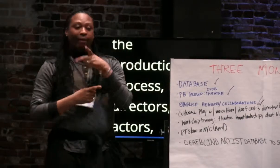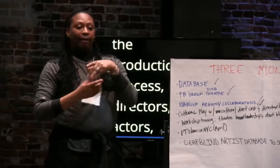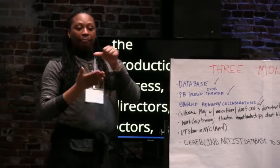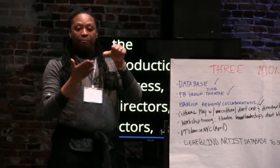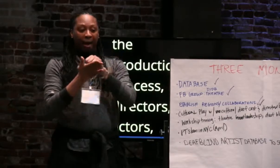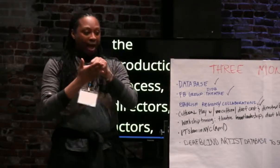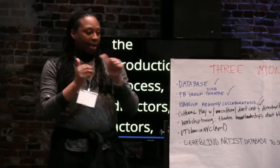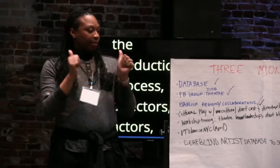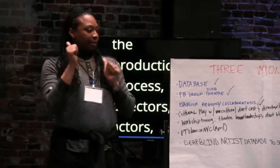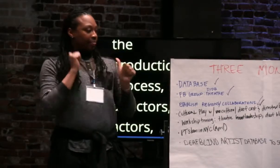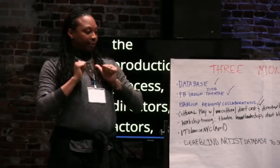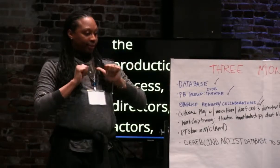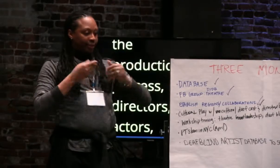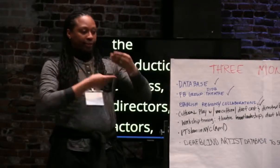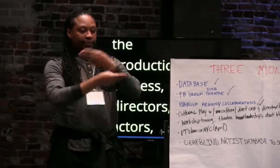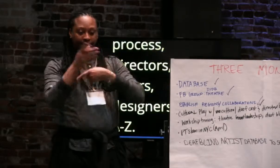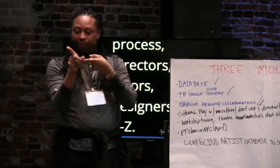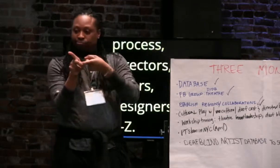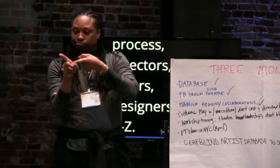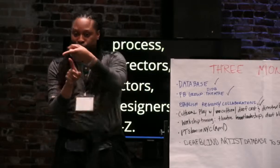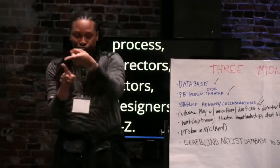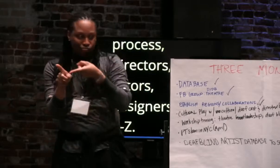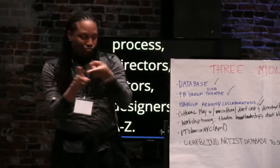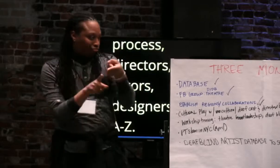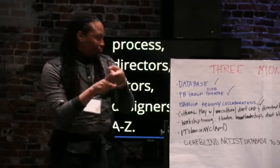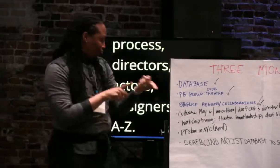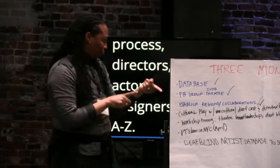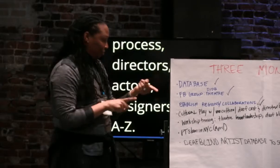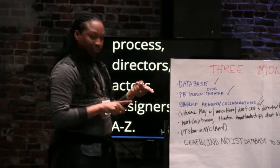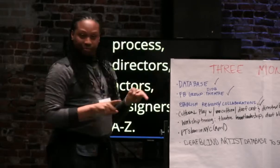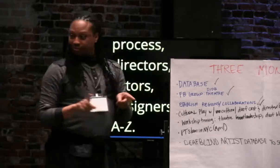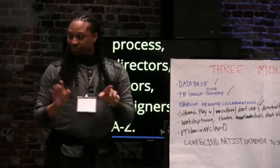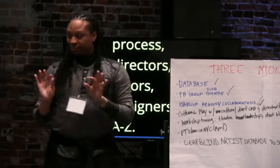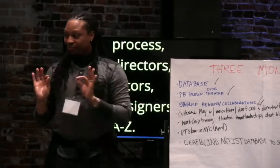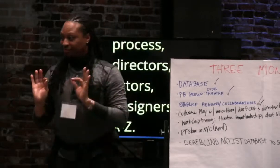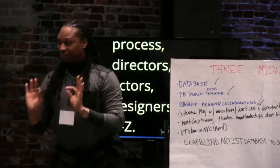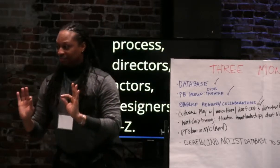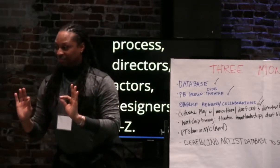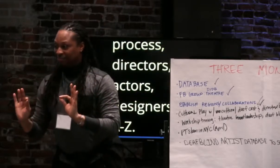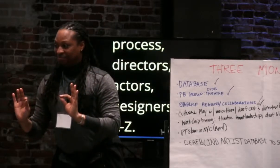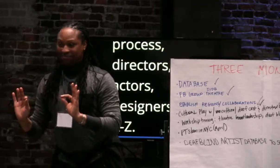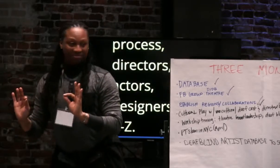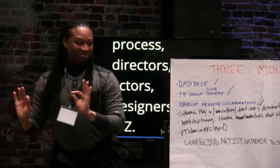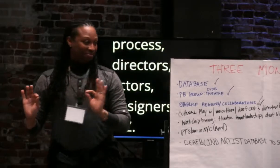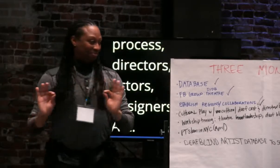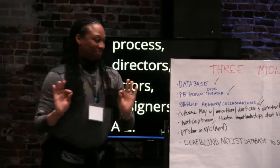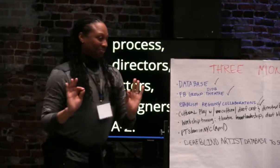Establishing a Facebook group, Deaf, Deaf, Blind. For professionals.